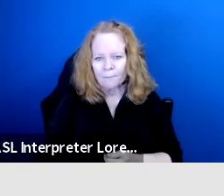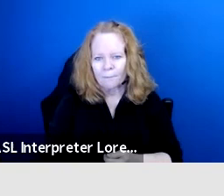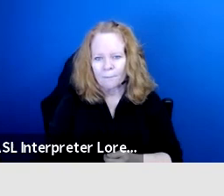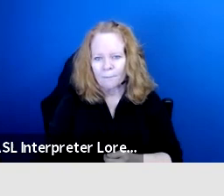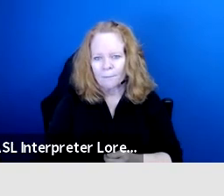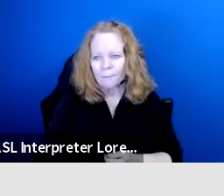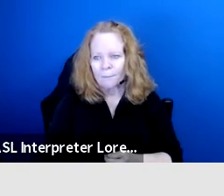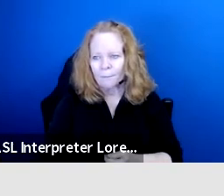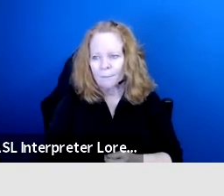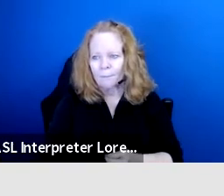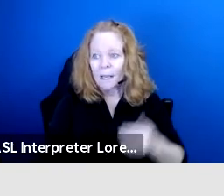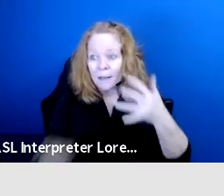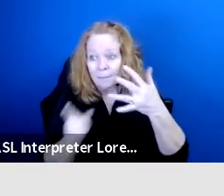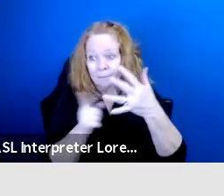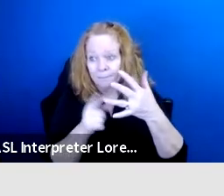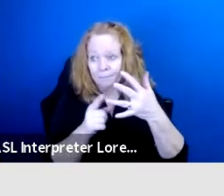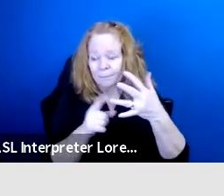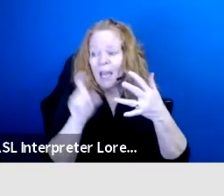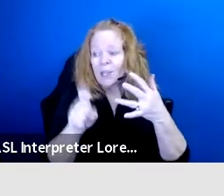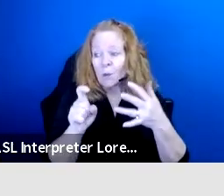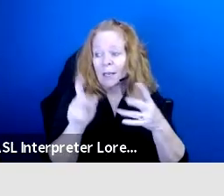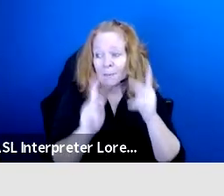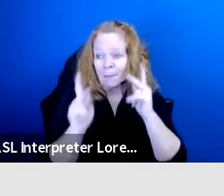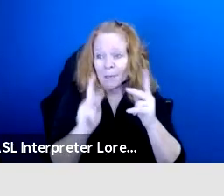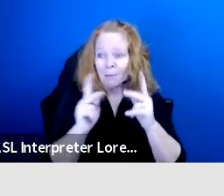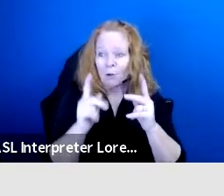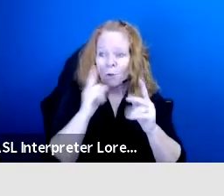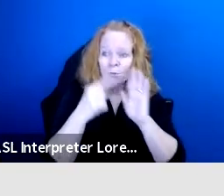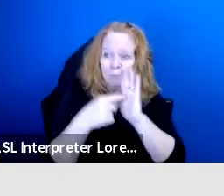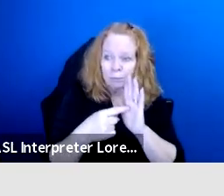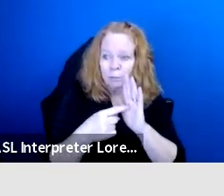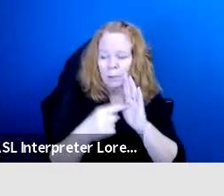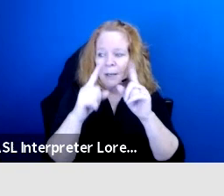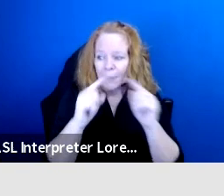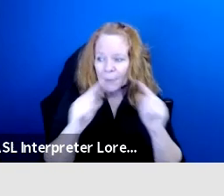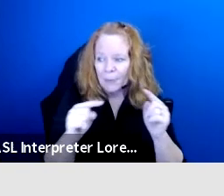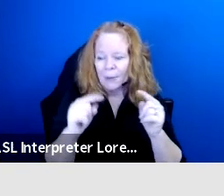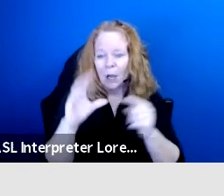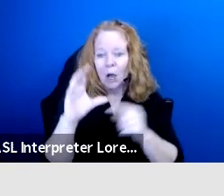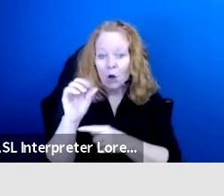or implementing it in our case we were coding it uh and we had you know Engineers on hand to